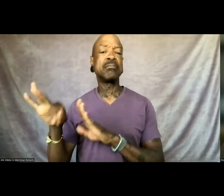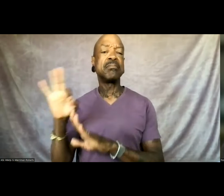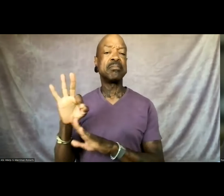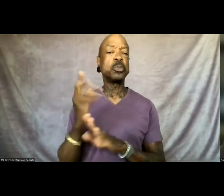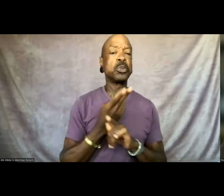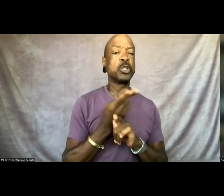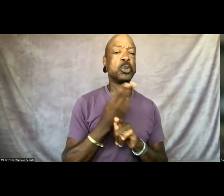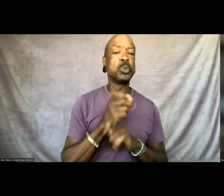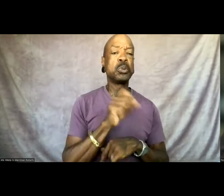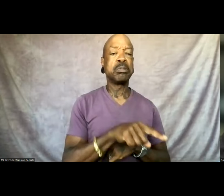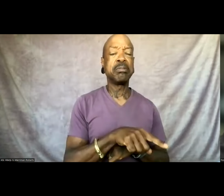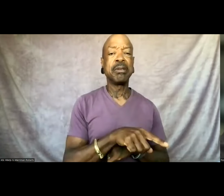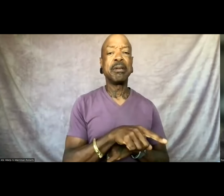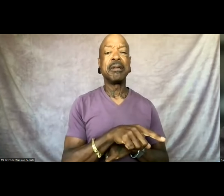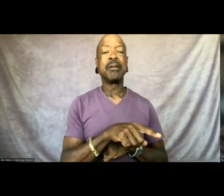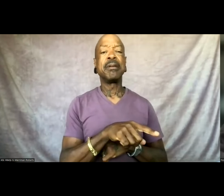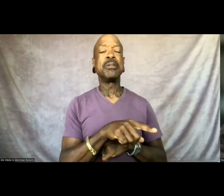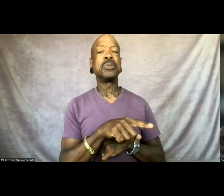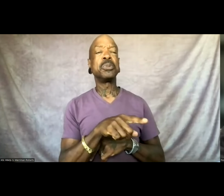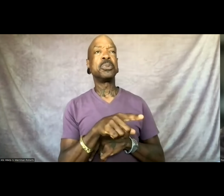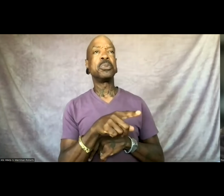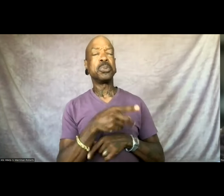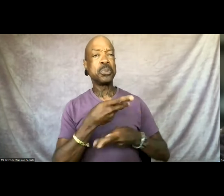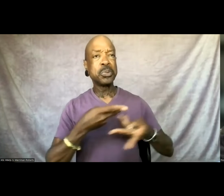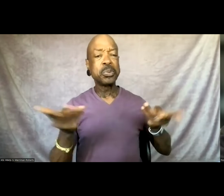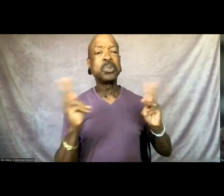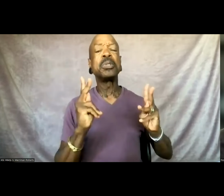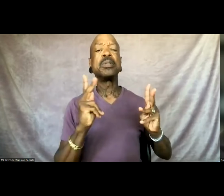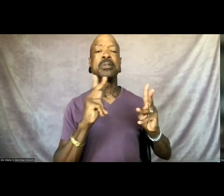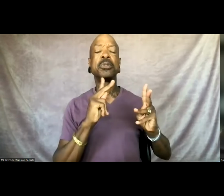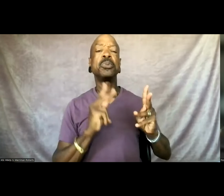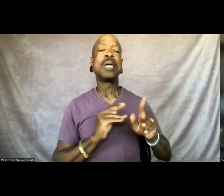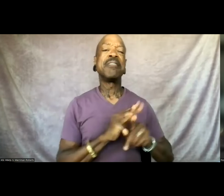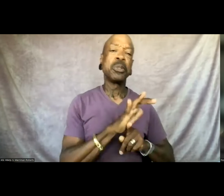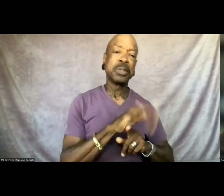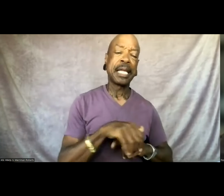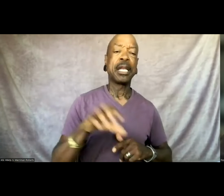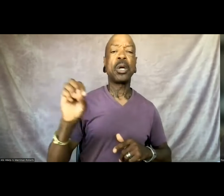of resulted not necessarily from the ADA but it -- an